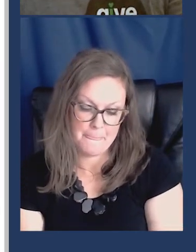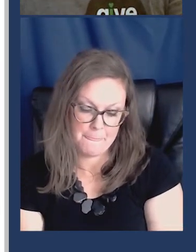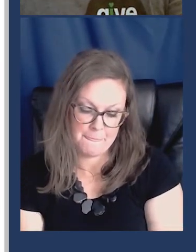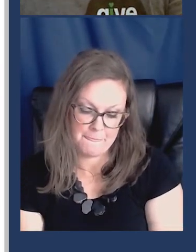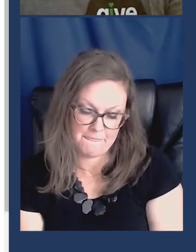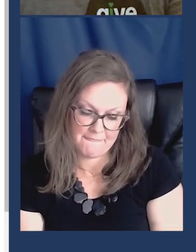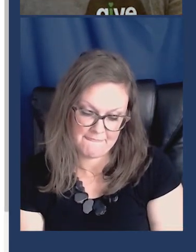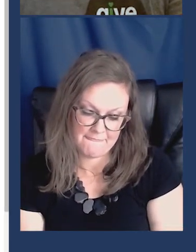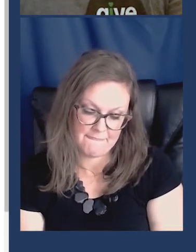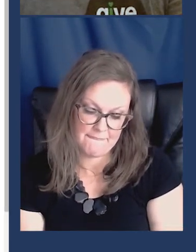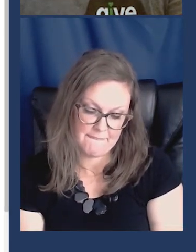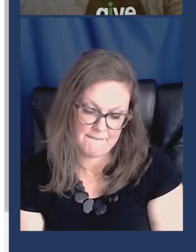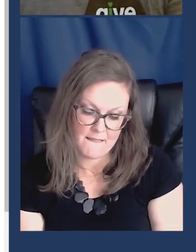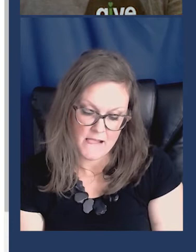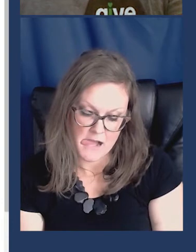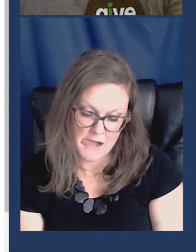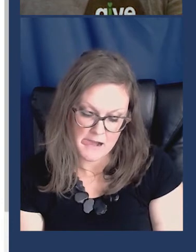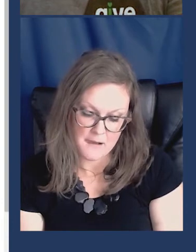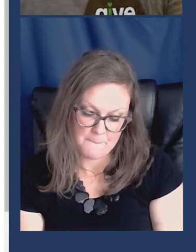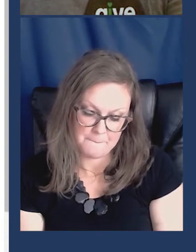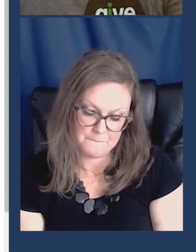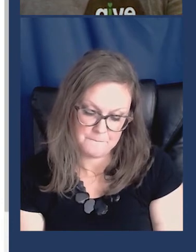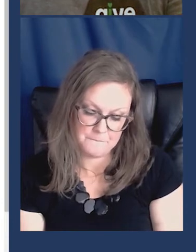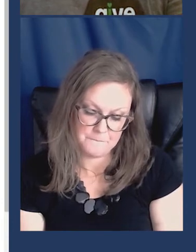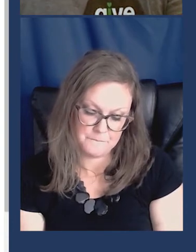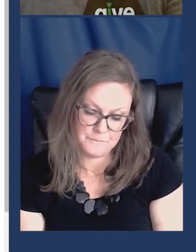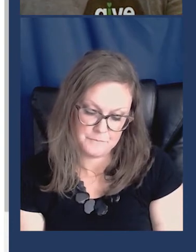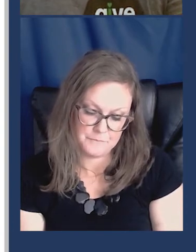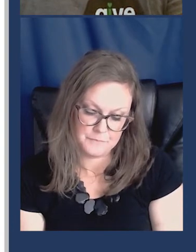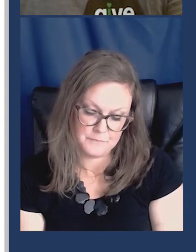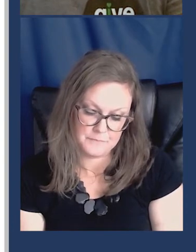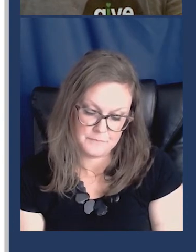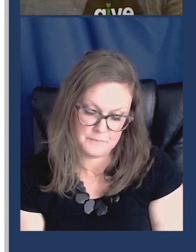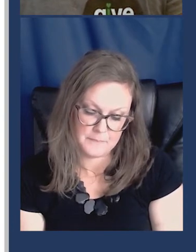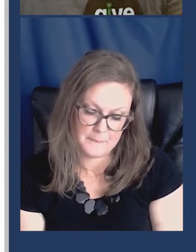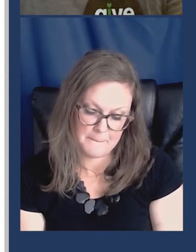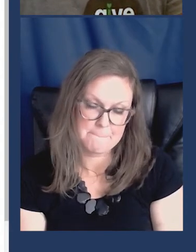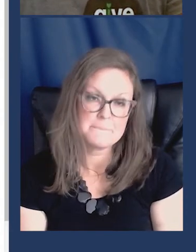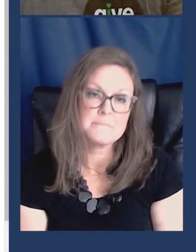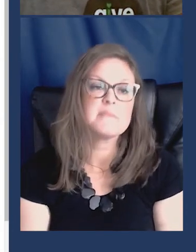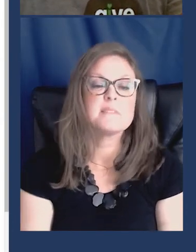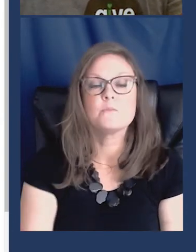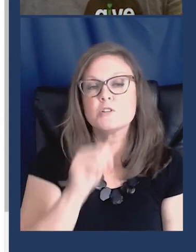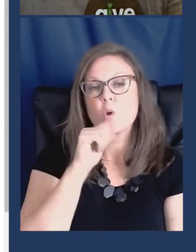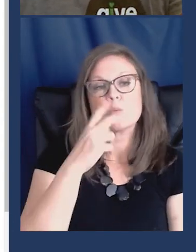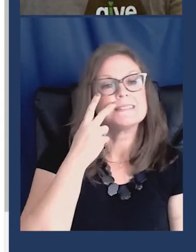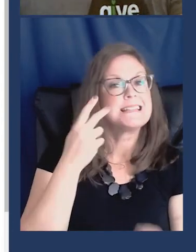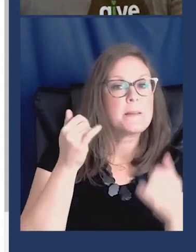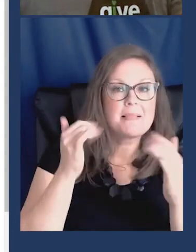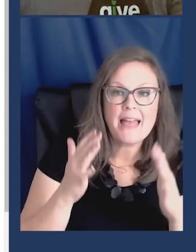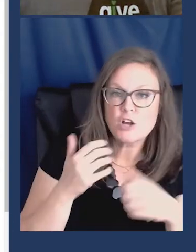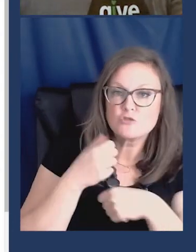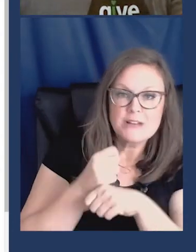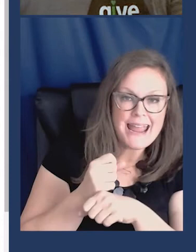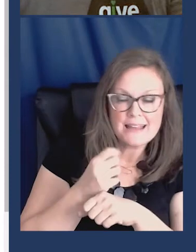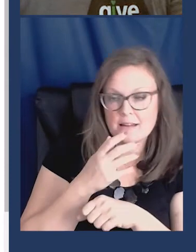See our log in again, this is just the player log in, we don't see the player created and things like that, which is expected. Let's do a run